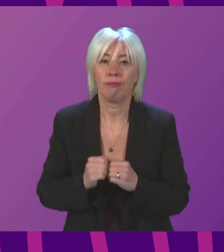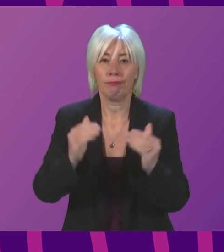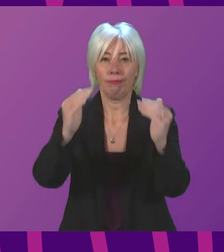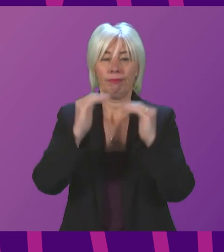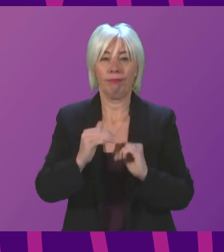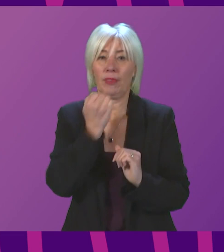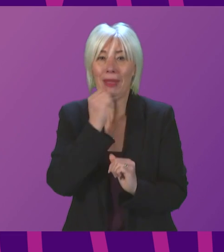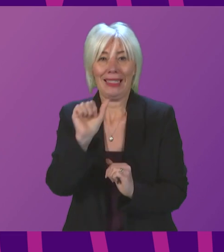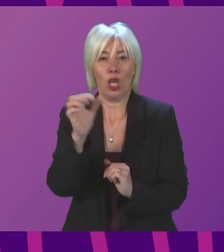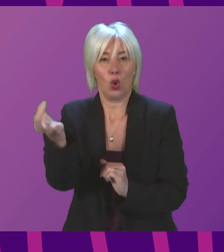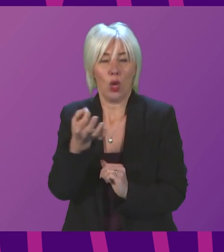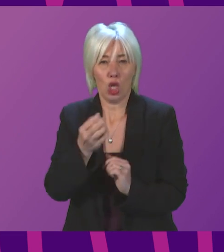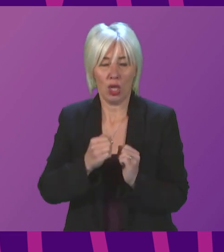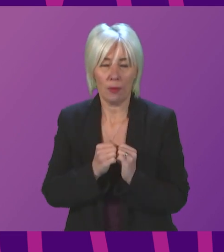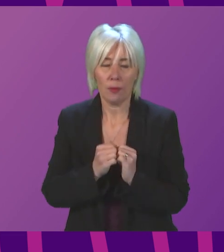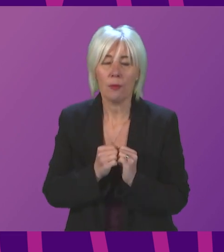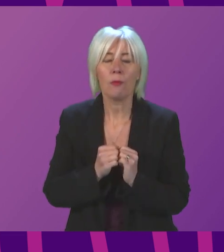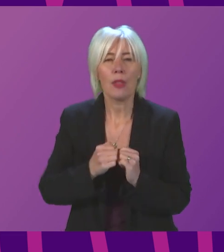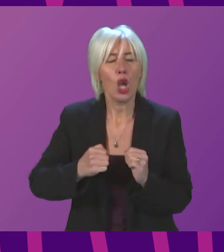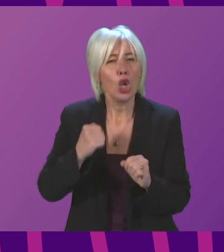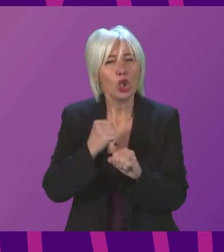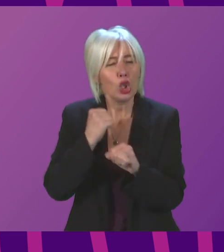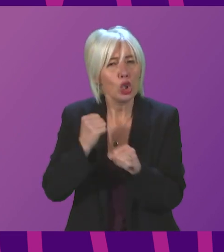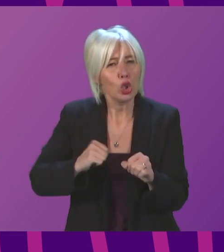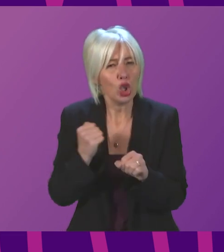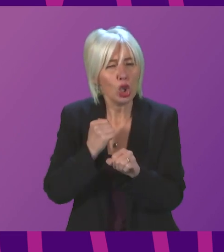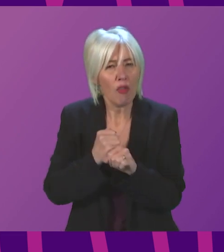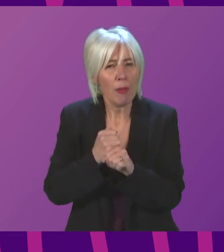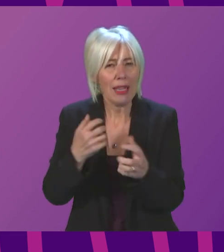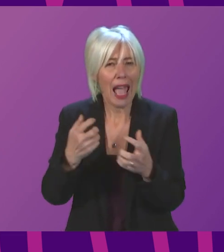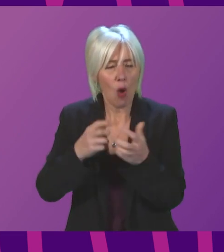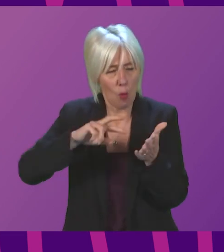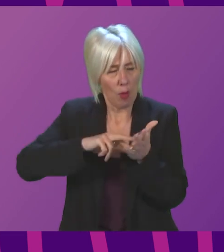To ask the First Minister how the Scottish Government is marking international anti-corruption day.